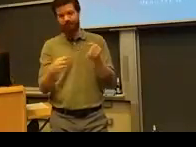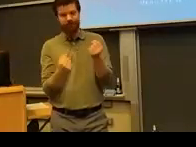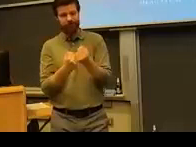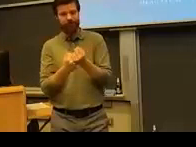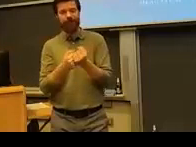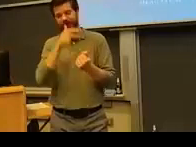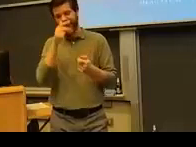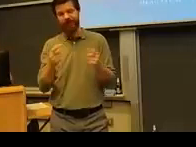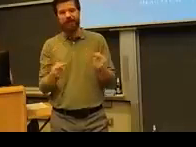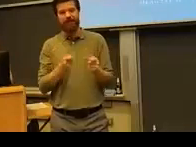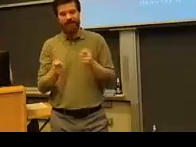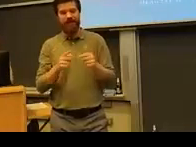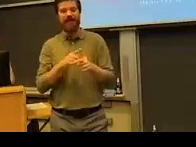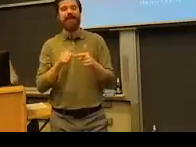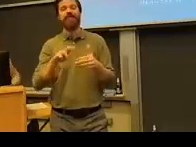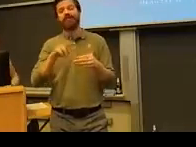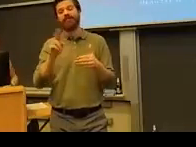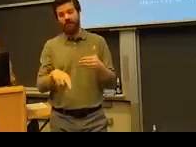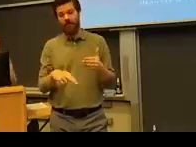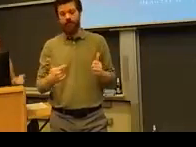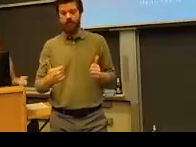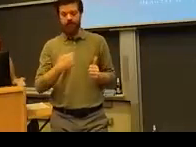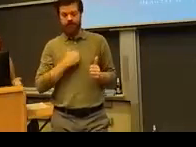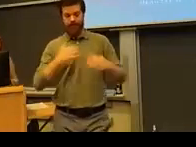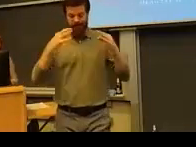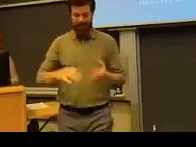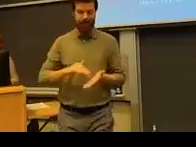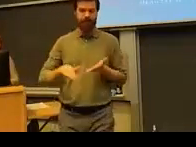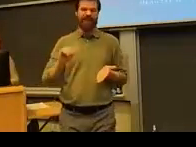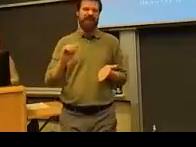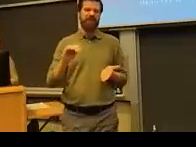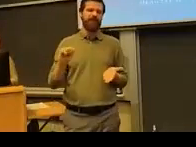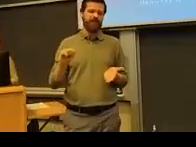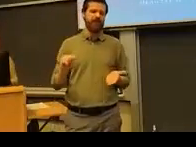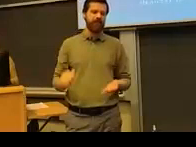and then it can lead to ultimately patient directed discharges or amas um so what's the